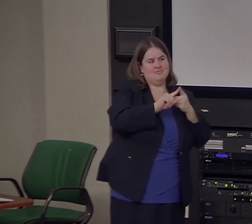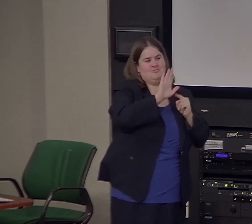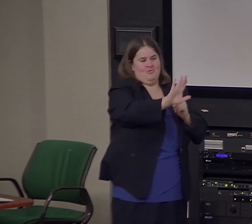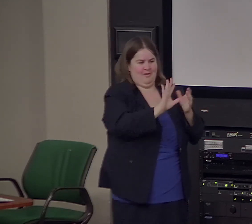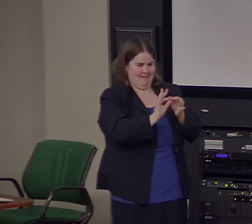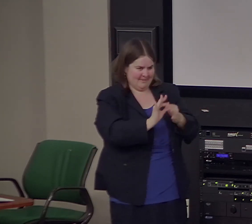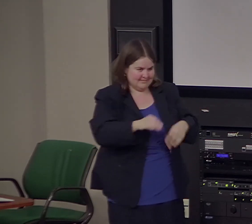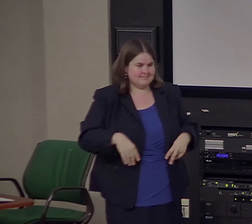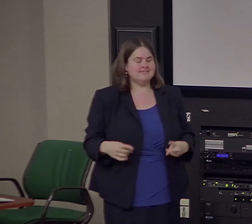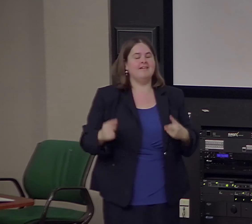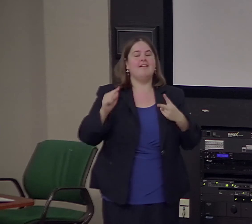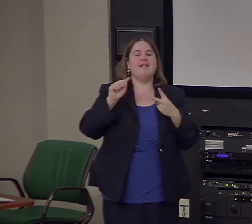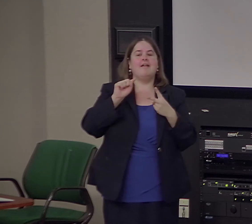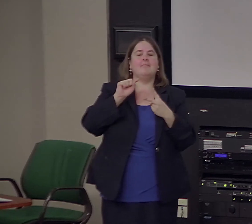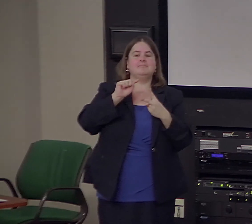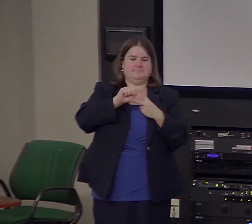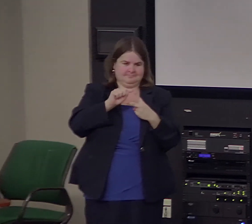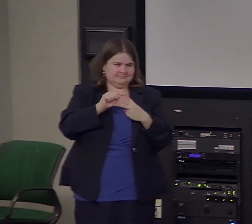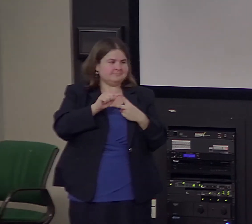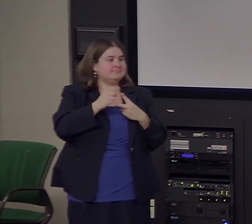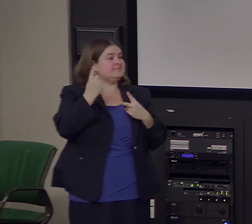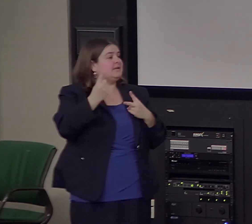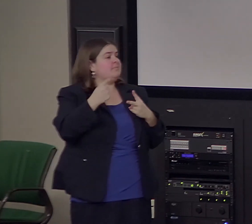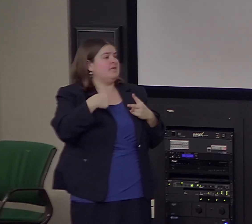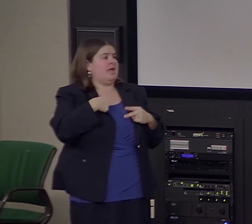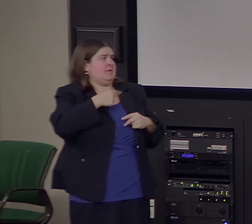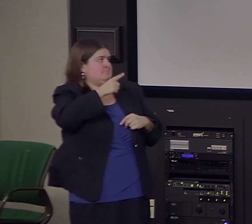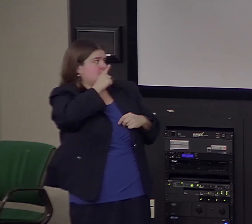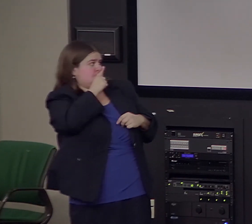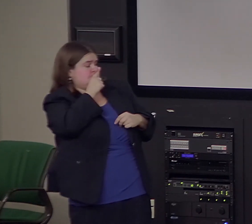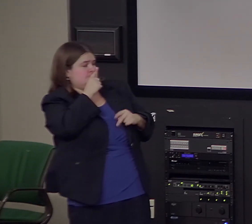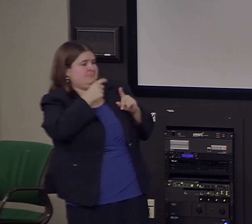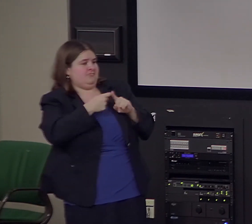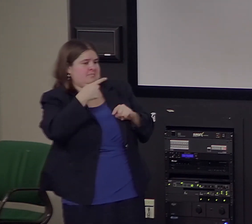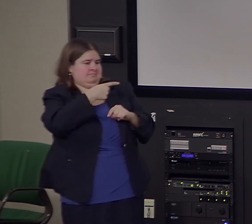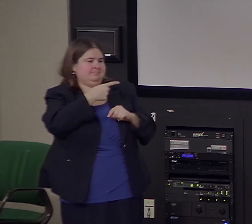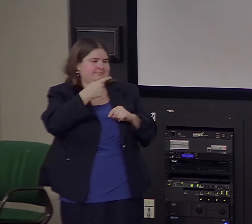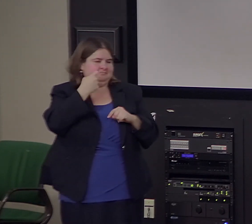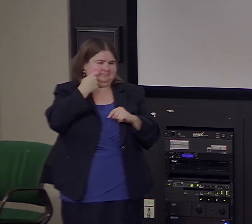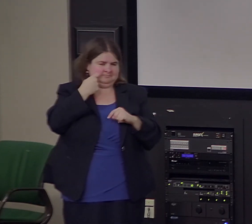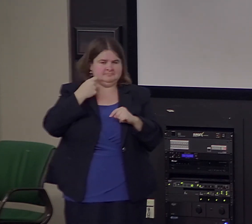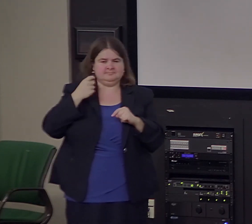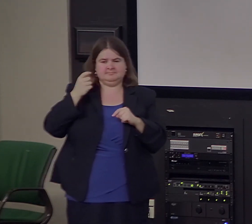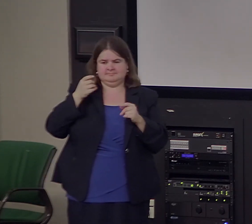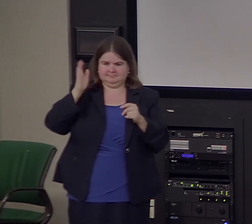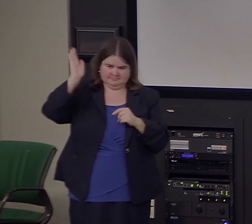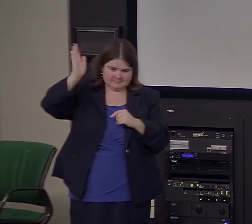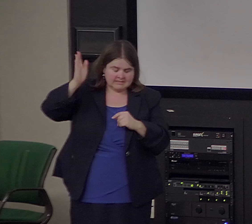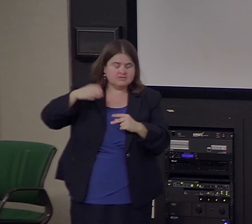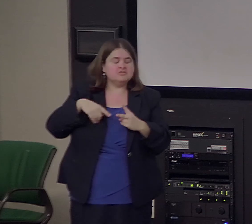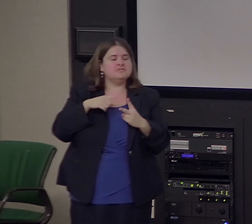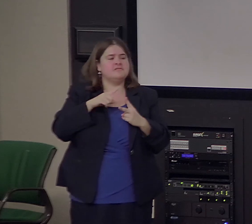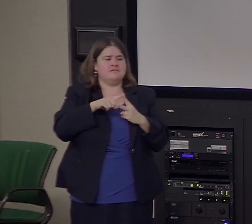The first is one of the things that I didn't mention in my introductory remarks there's a wonderful paper 1983